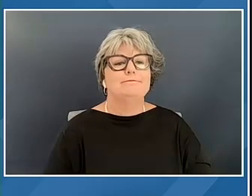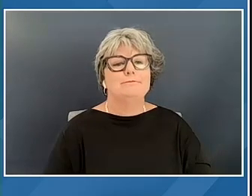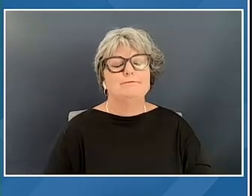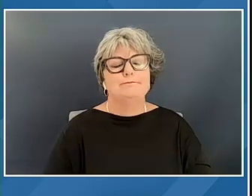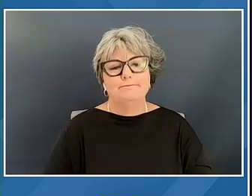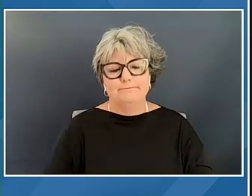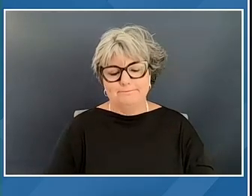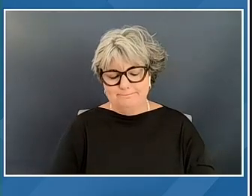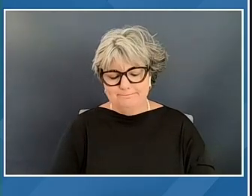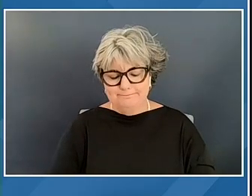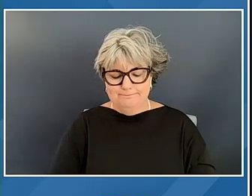Lane?